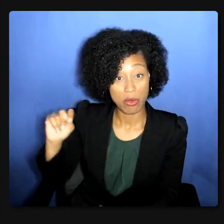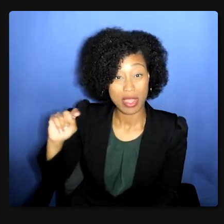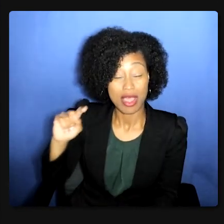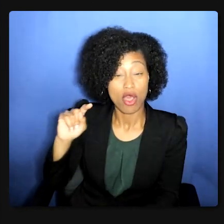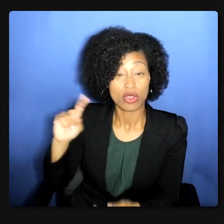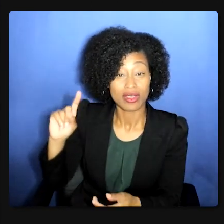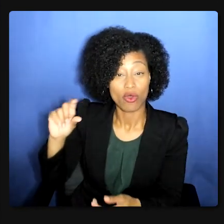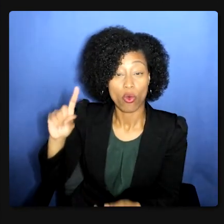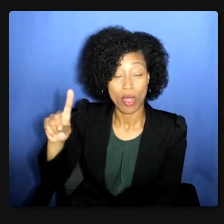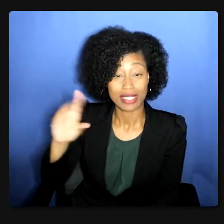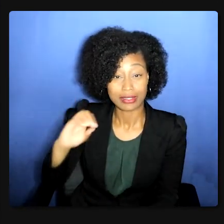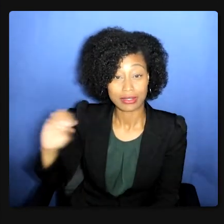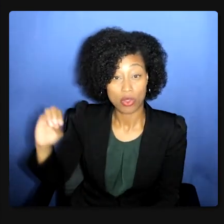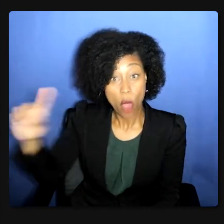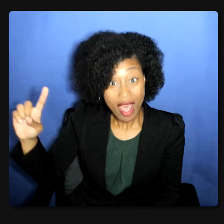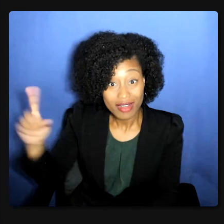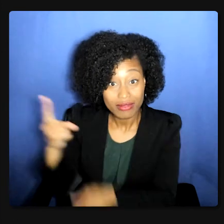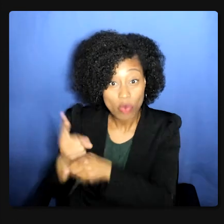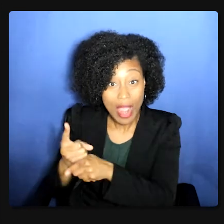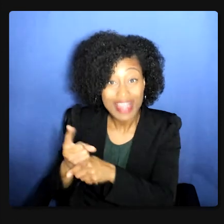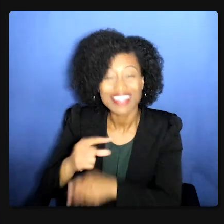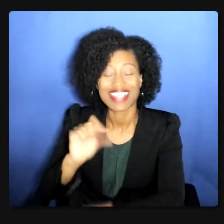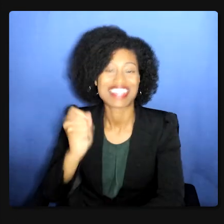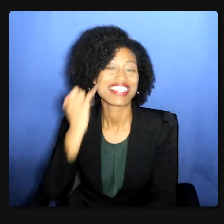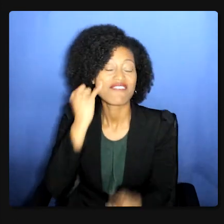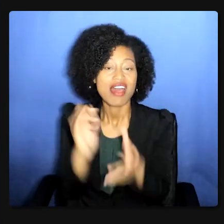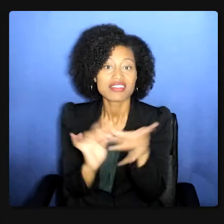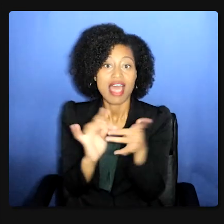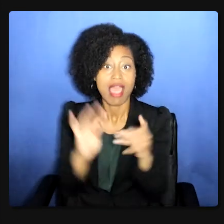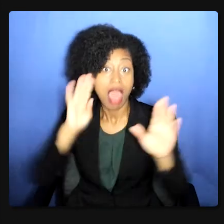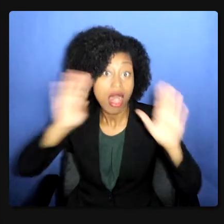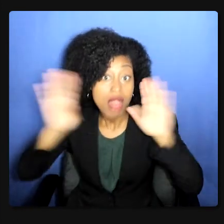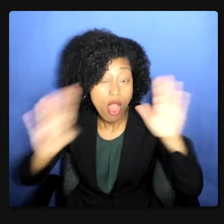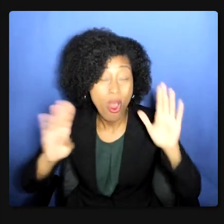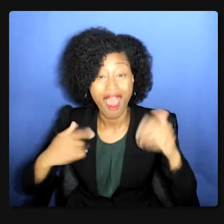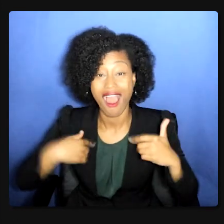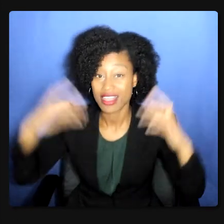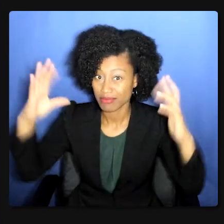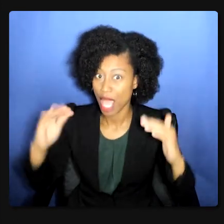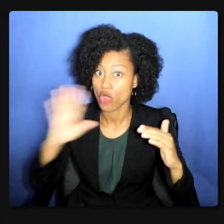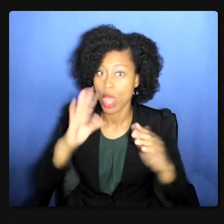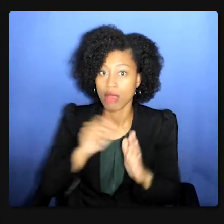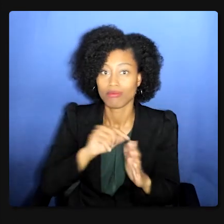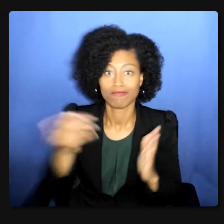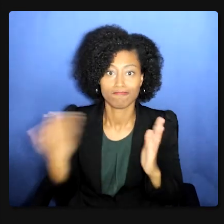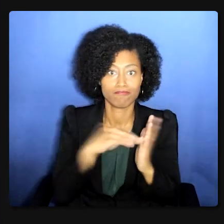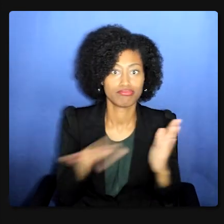[Amie] Yep. And our port is 10,001? [Dimitris] One. Yes. [Amie] Correct? So, if I say hello, I'm going to expect it